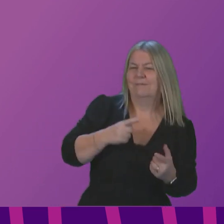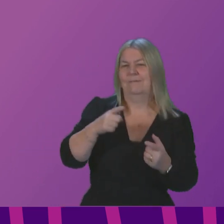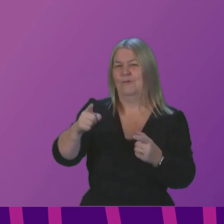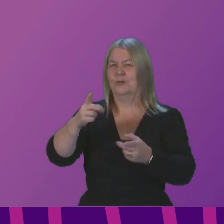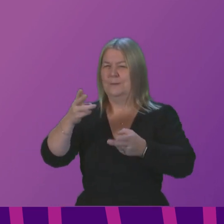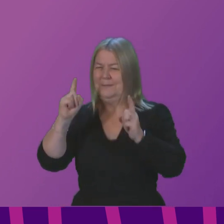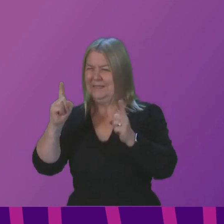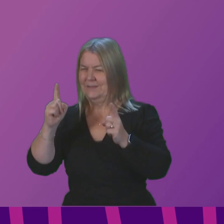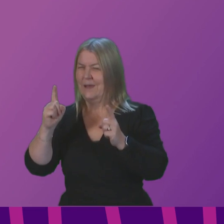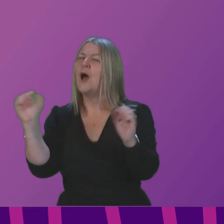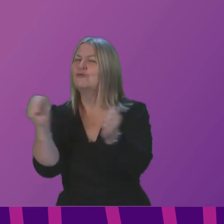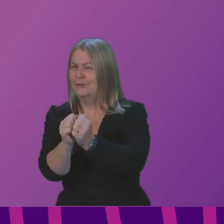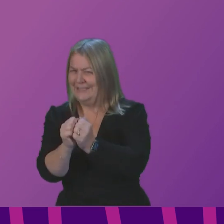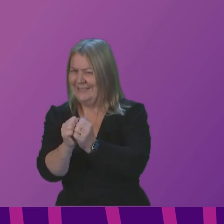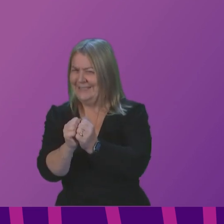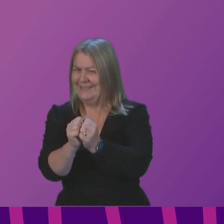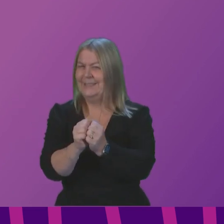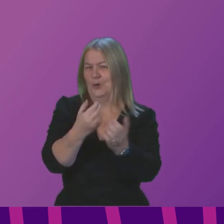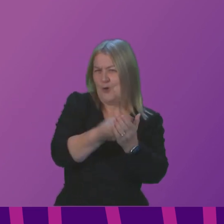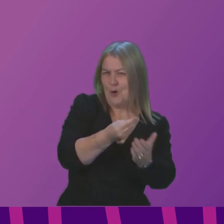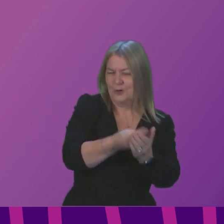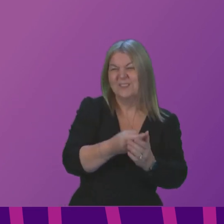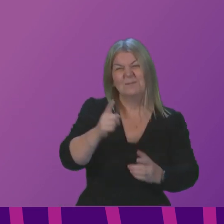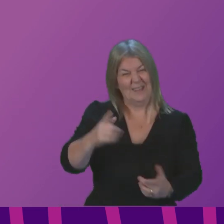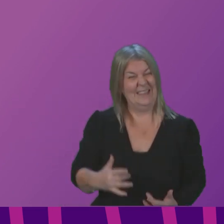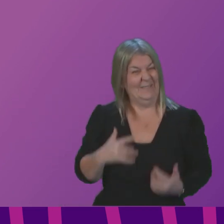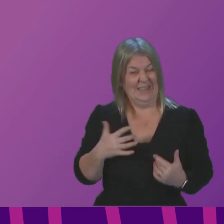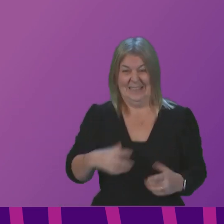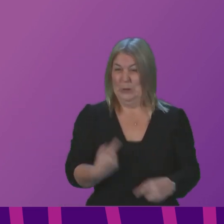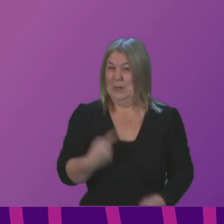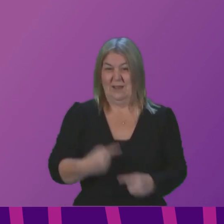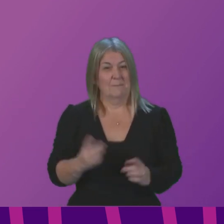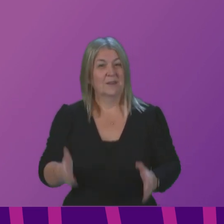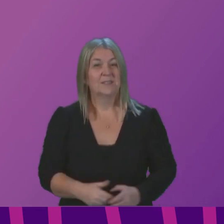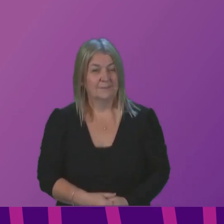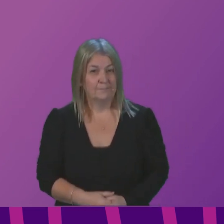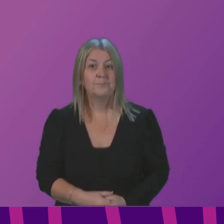her answer. We need to move faster on increasing the rate. Today, 28 organisations spoke out